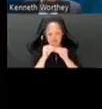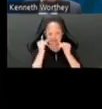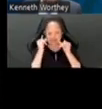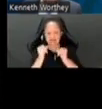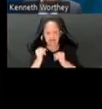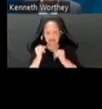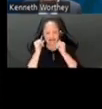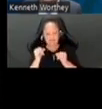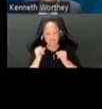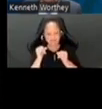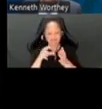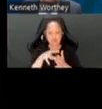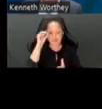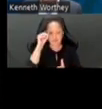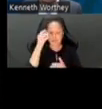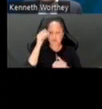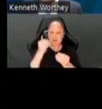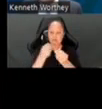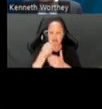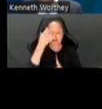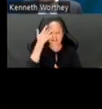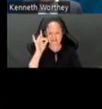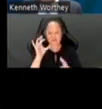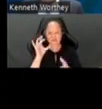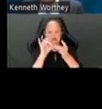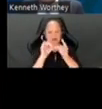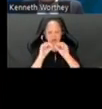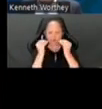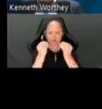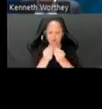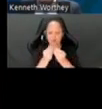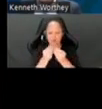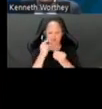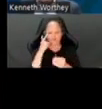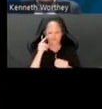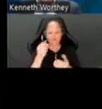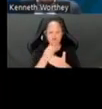Smart. We connect organizations interested in providing financial education and we highlight